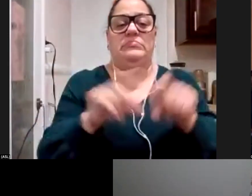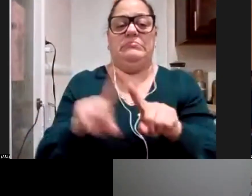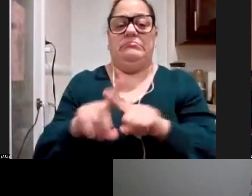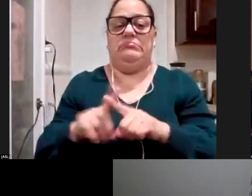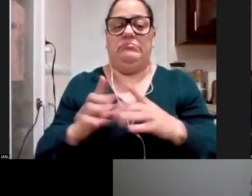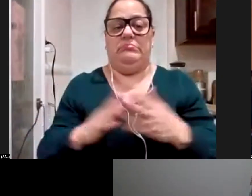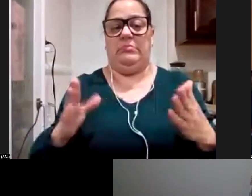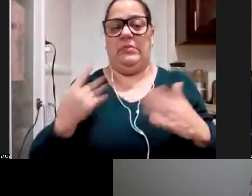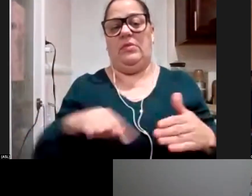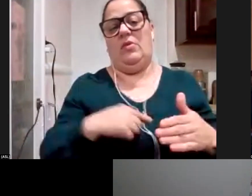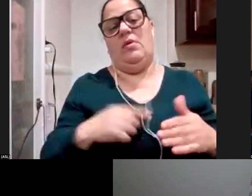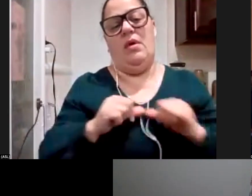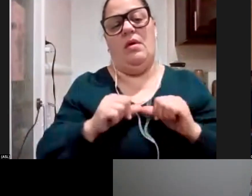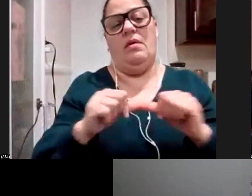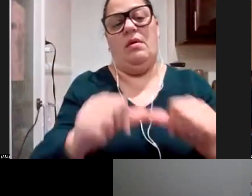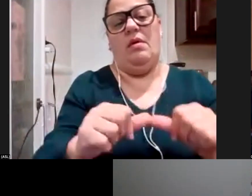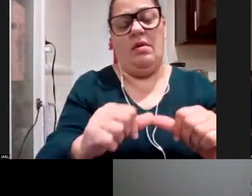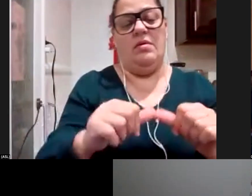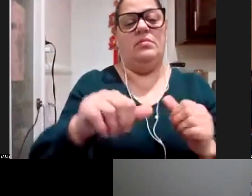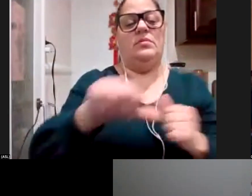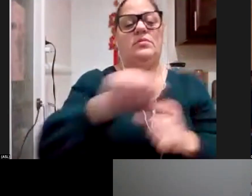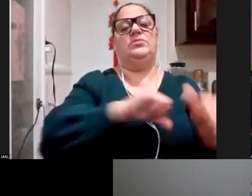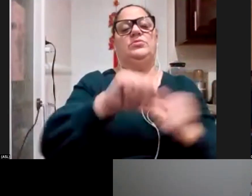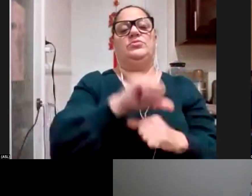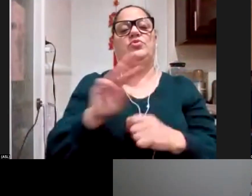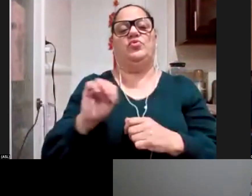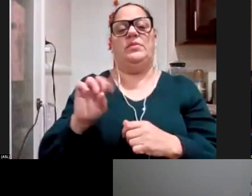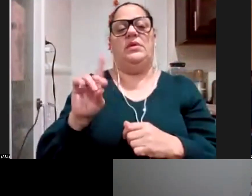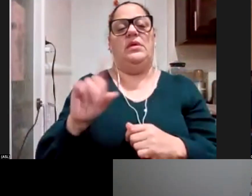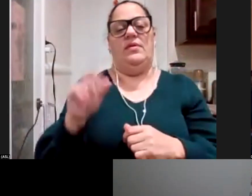we've pushed ahead on our social media. If you're not seeing us on social media,